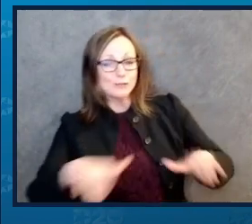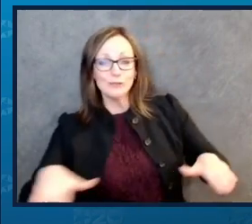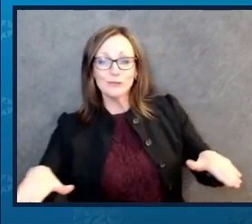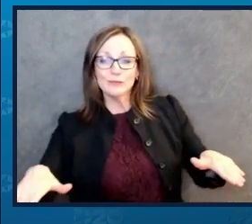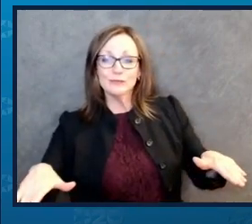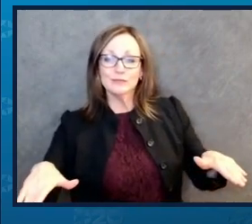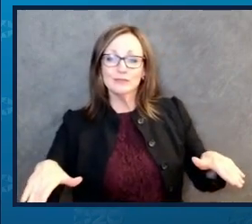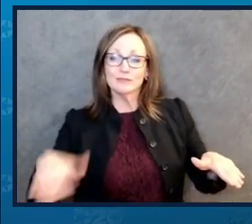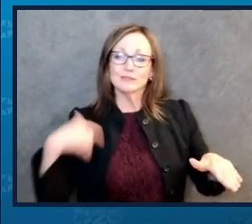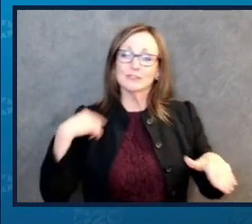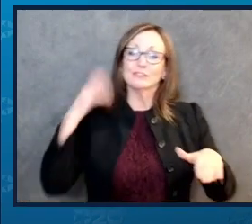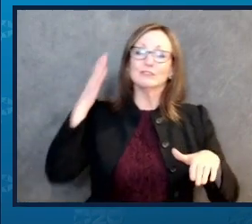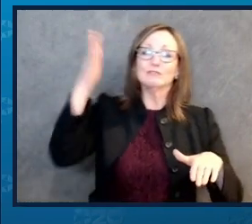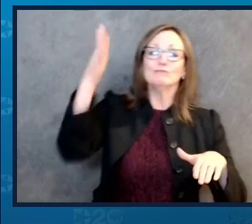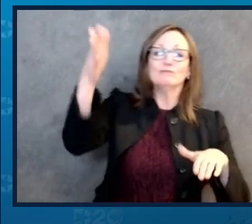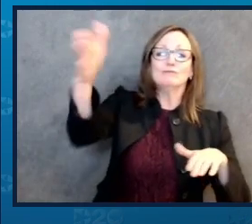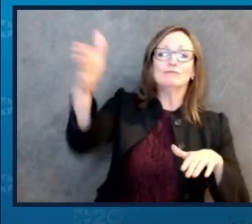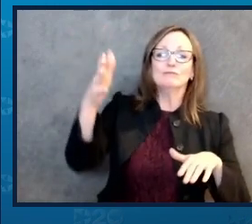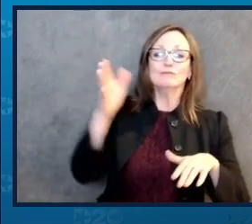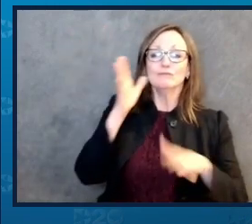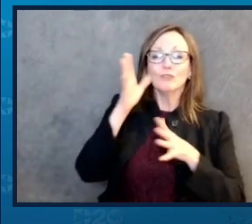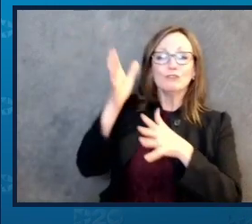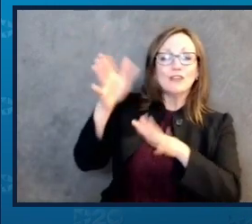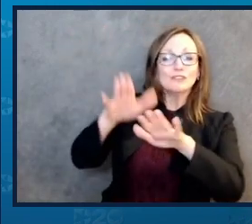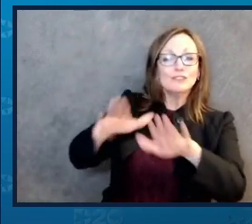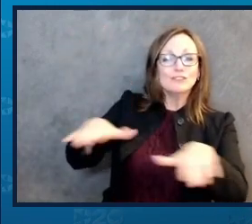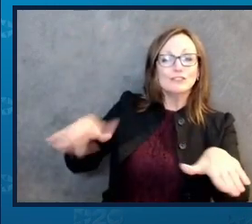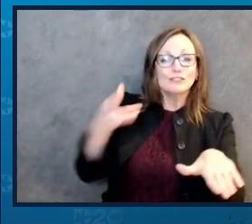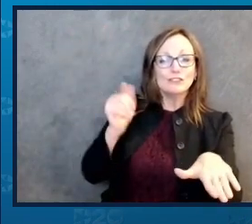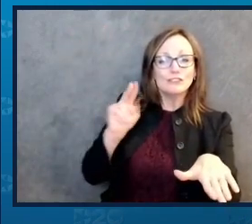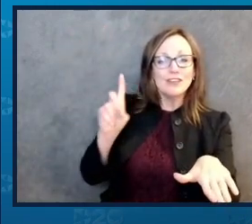LOOK IN OUR EYES AND THEY ARE